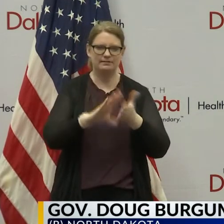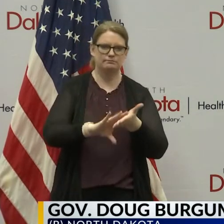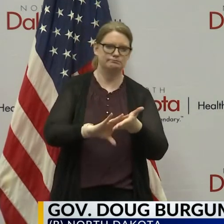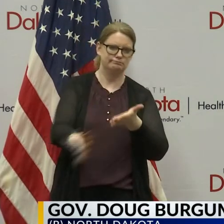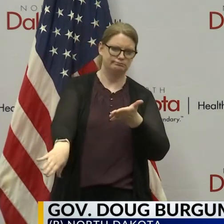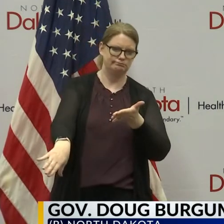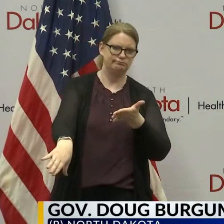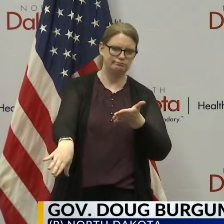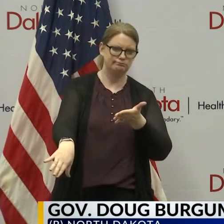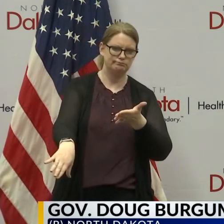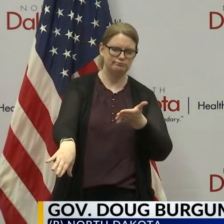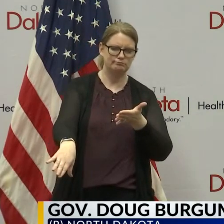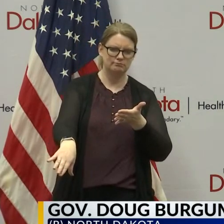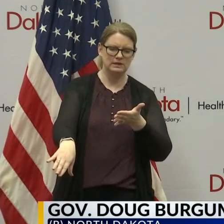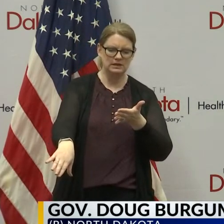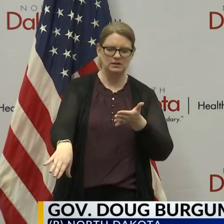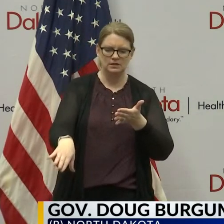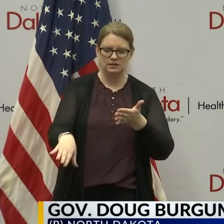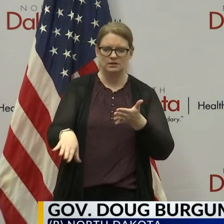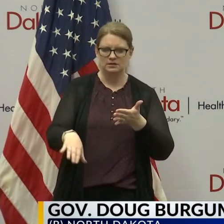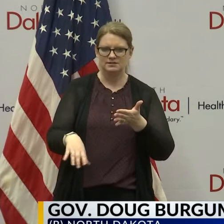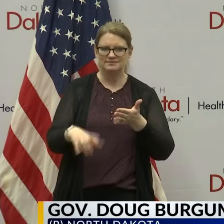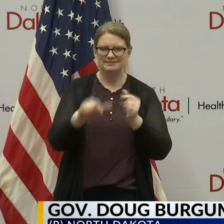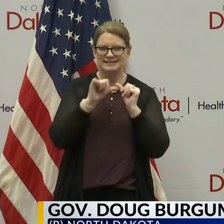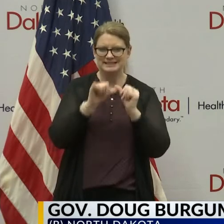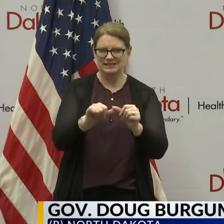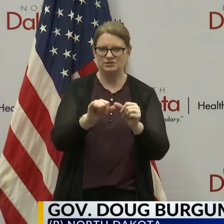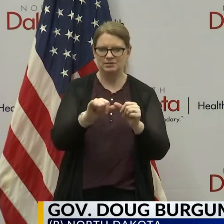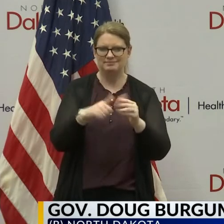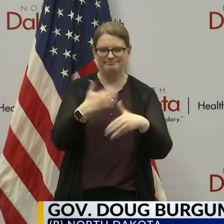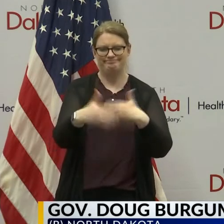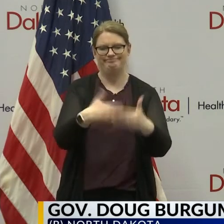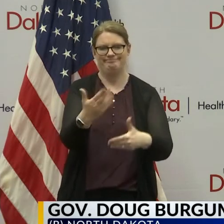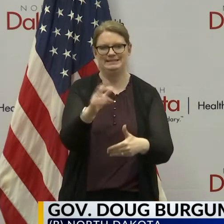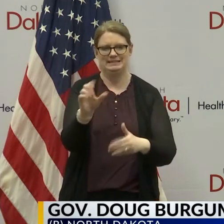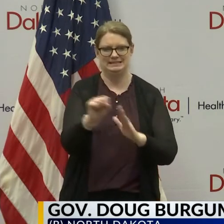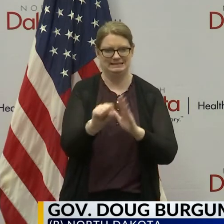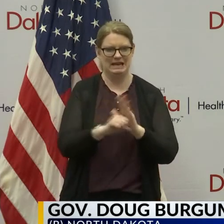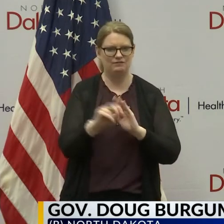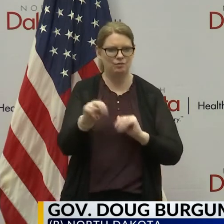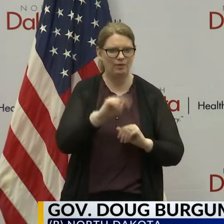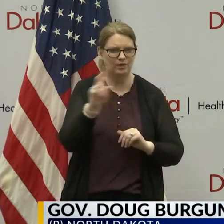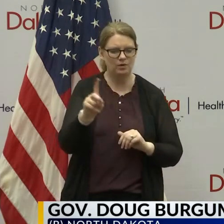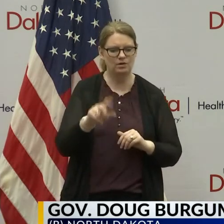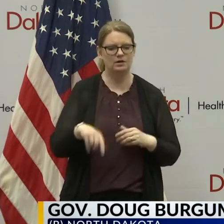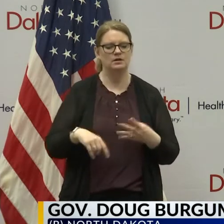GROUP, ALL THE CUT RED TAPE ALL OF THESE REMOVED BARRIERS THAT